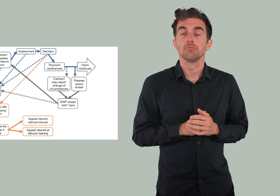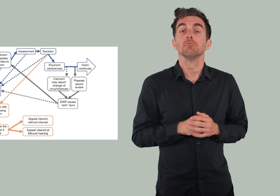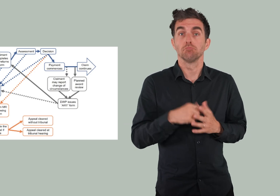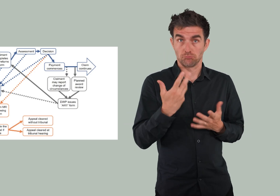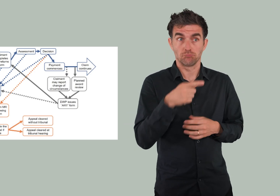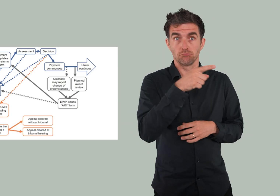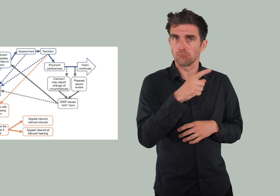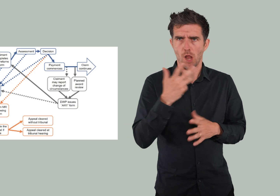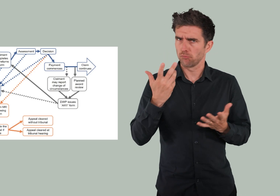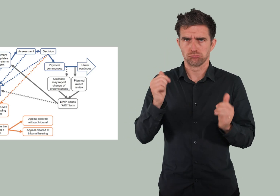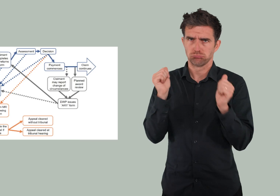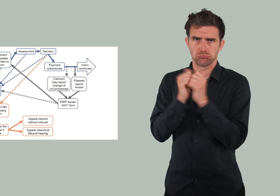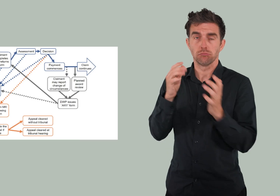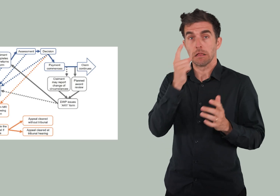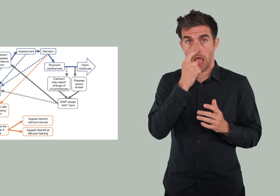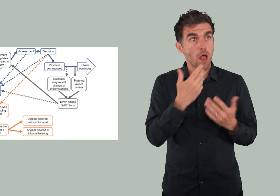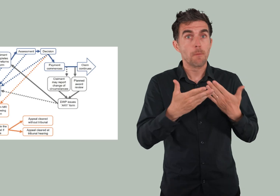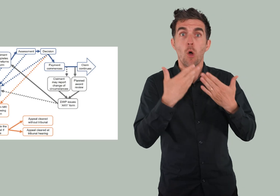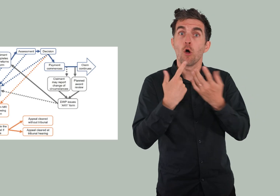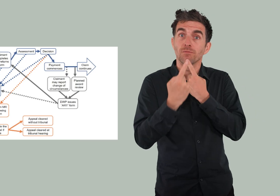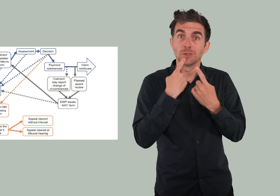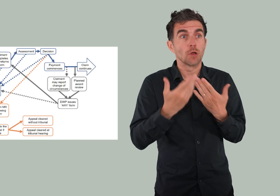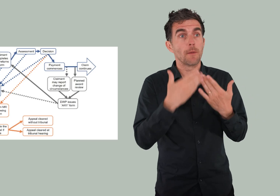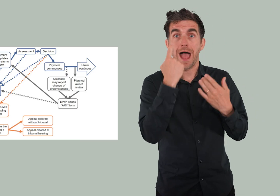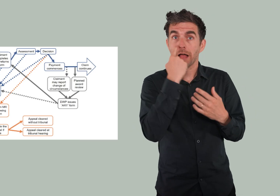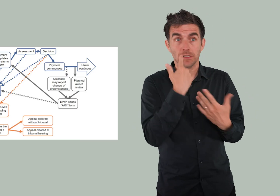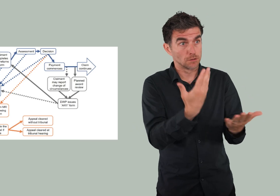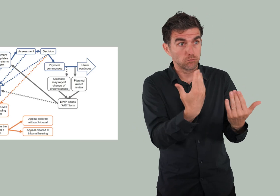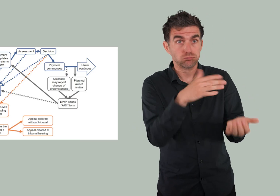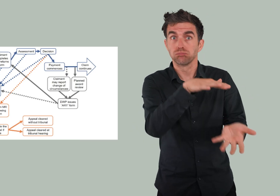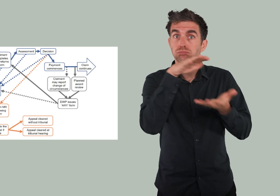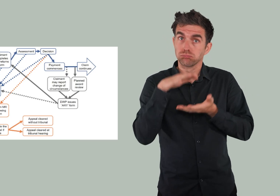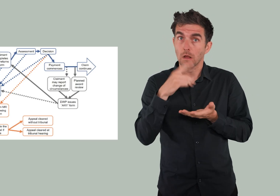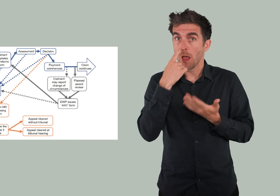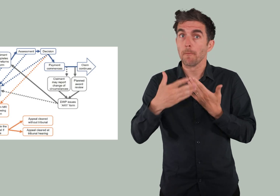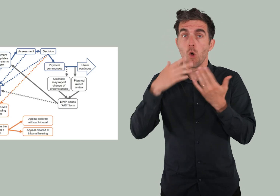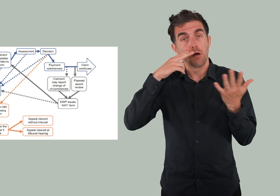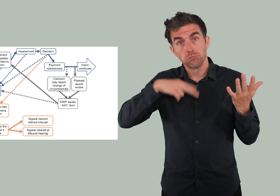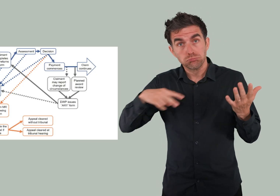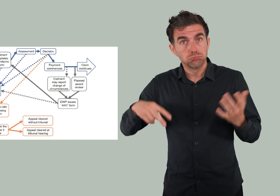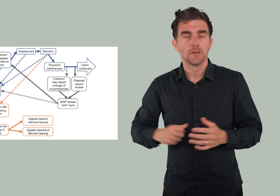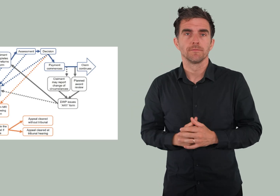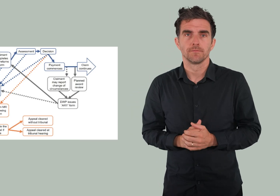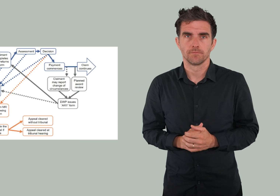At this stage, the claimant can also submit further information and evidence.